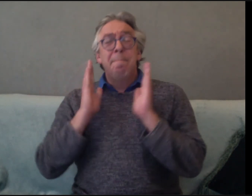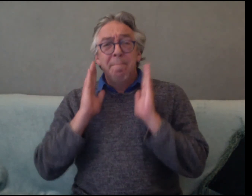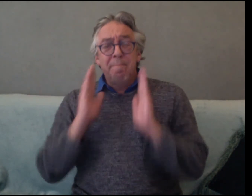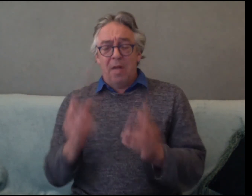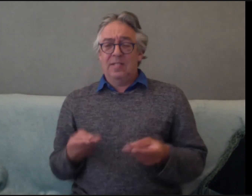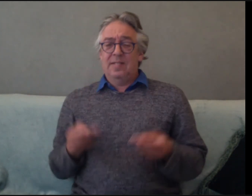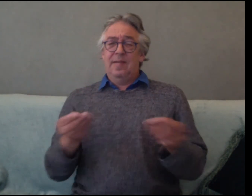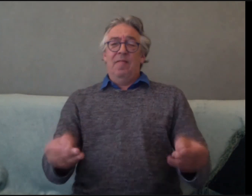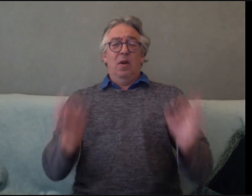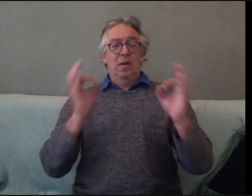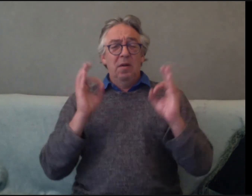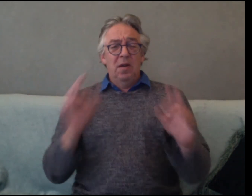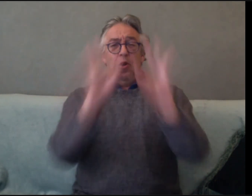Thank you very much.